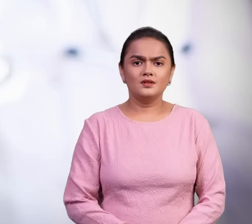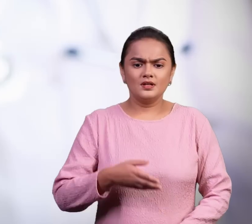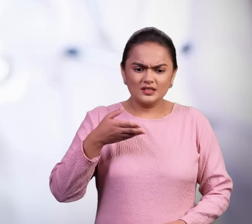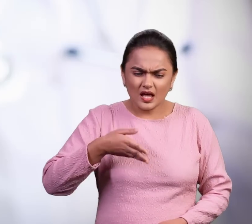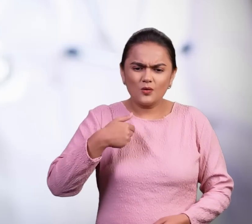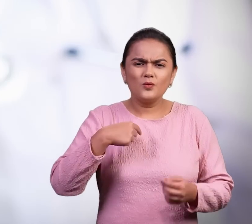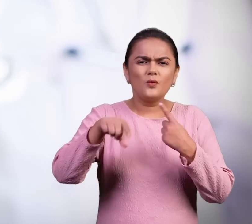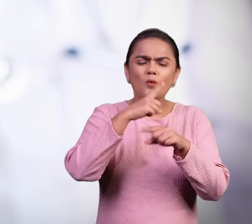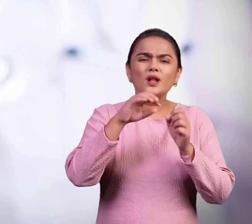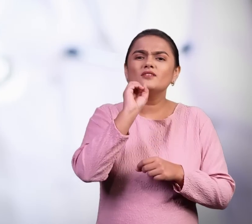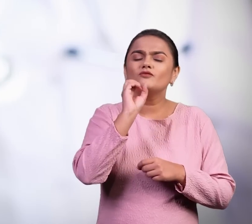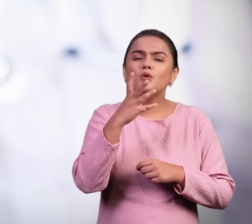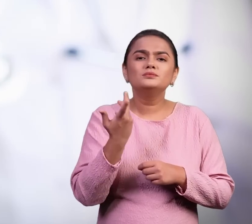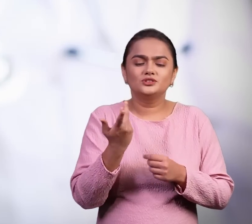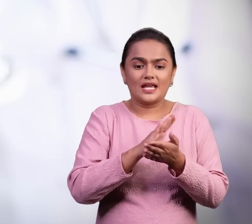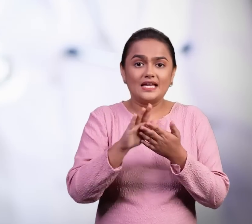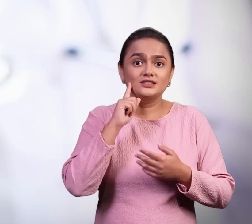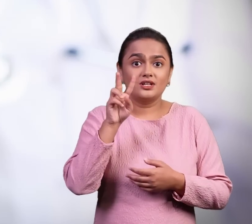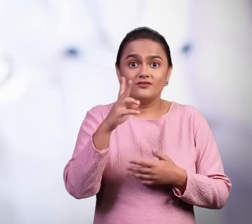We have covered what HIV is,